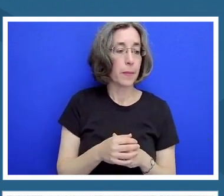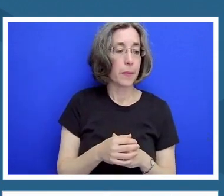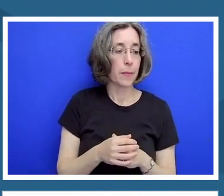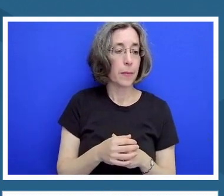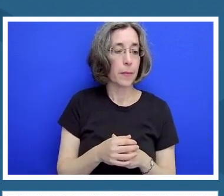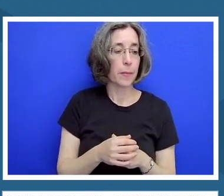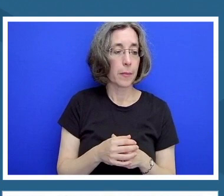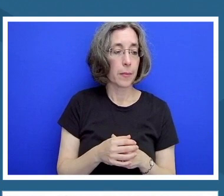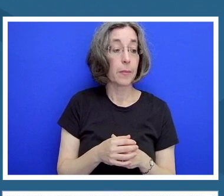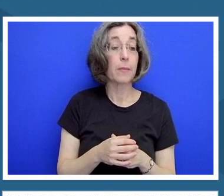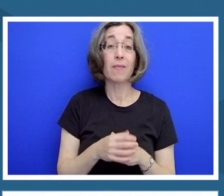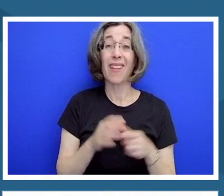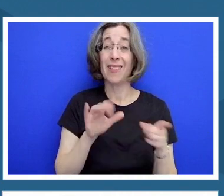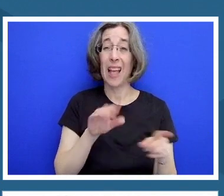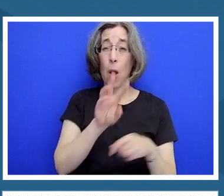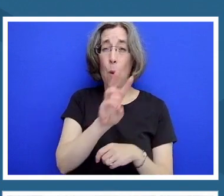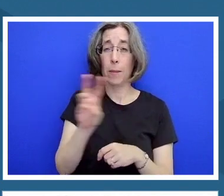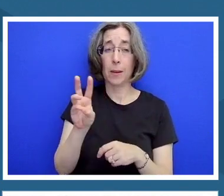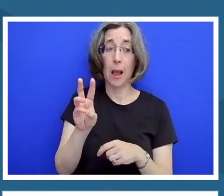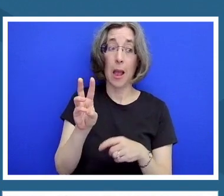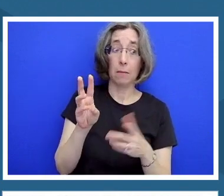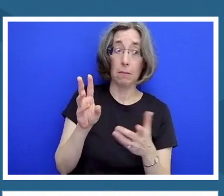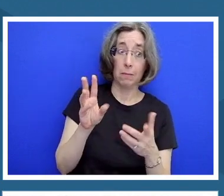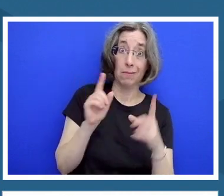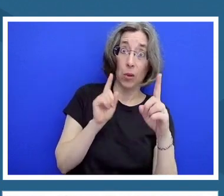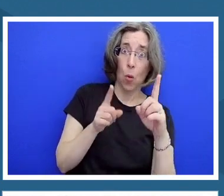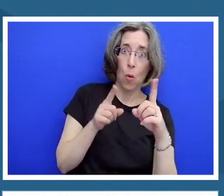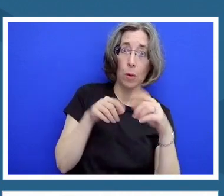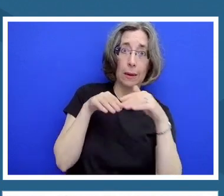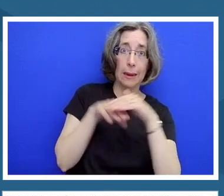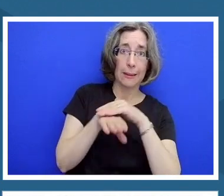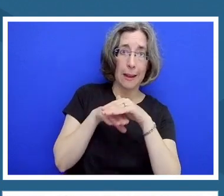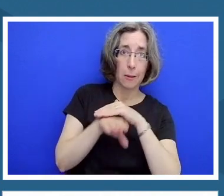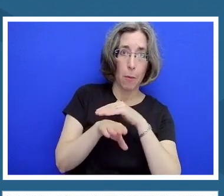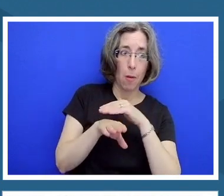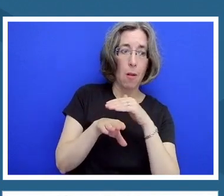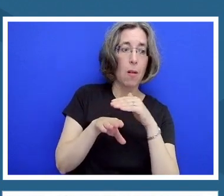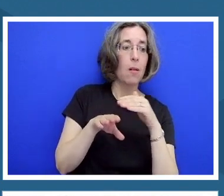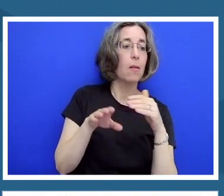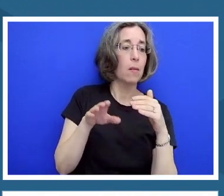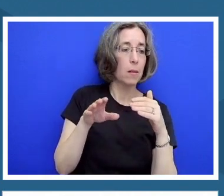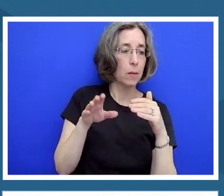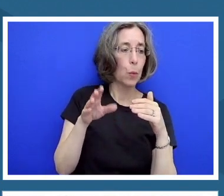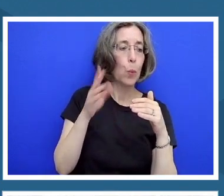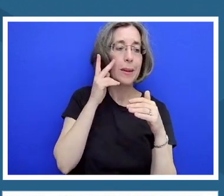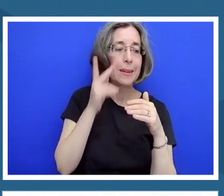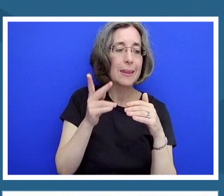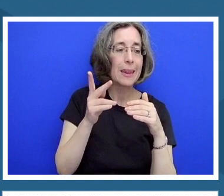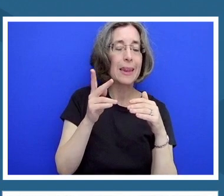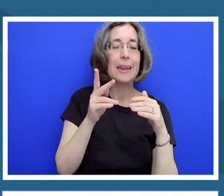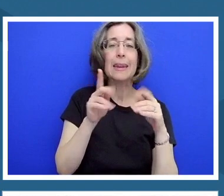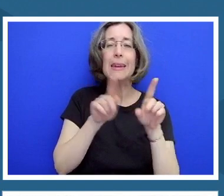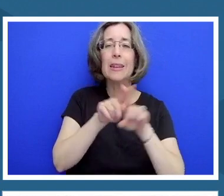different colors are also different shapes so that students who may be